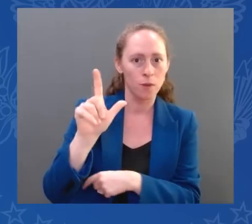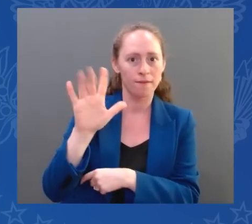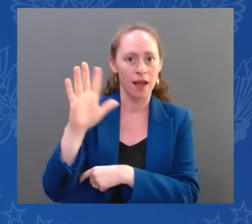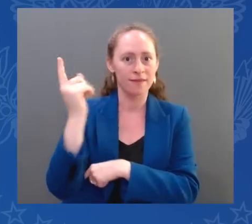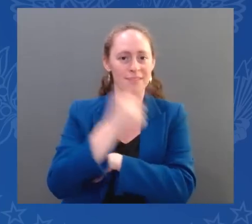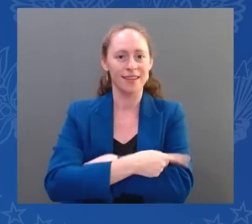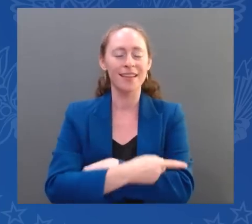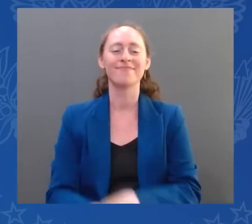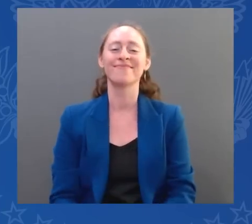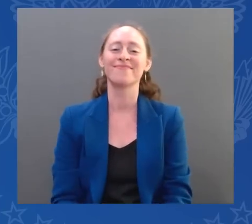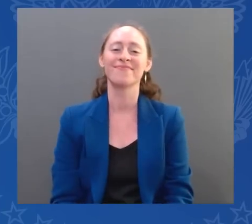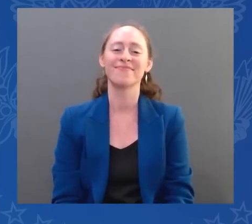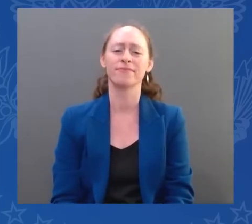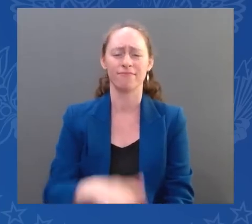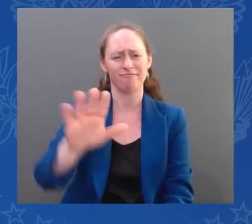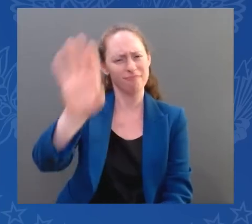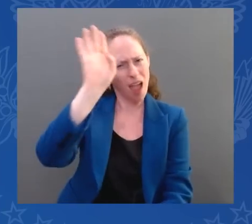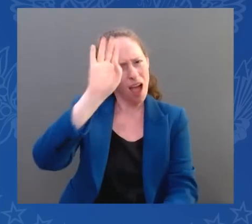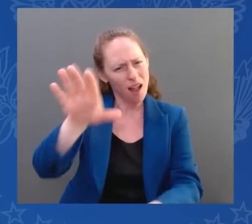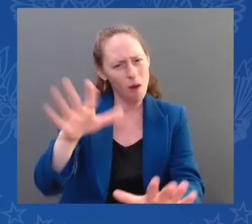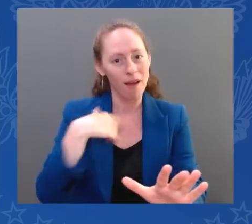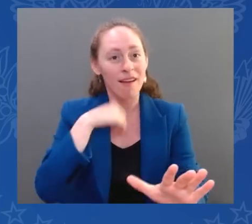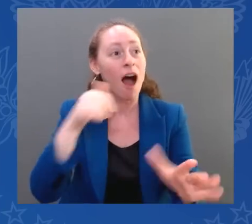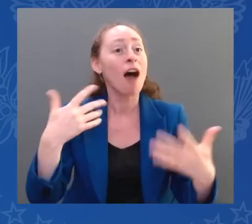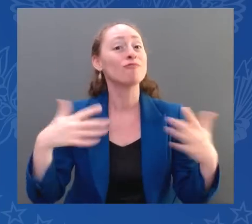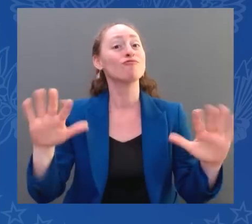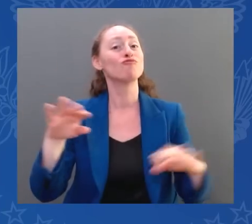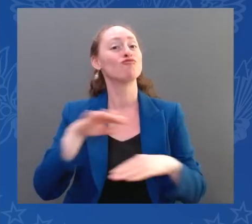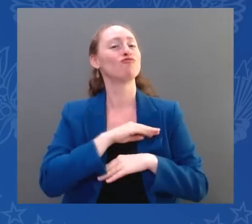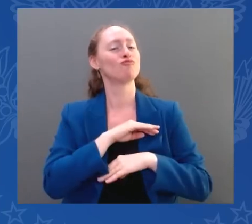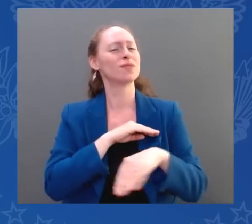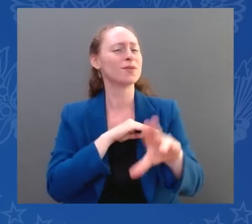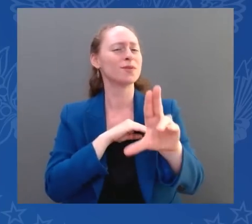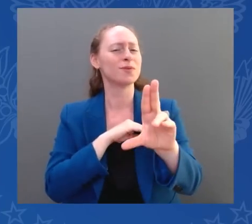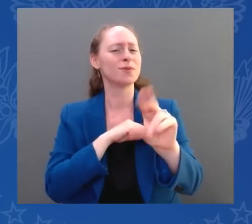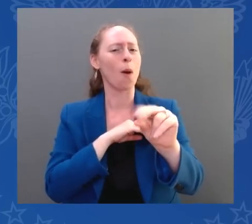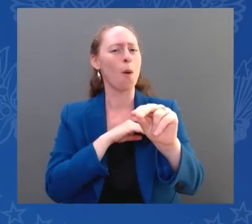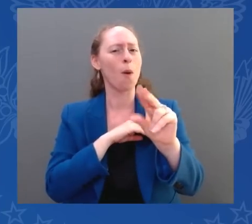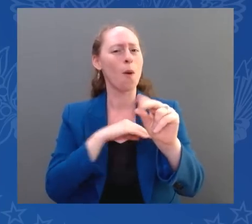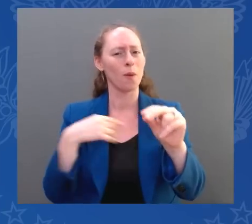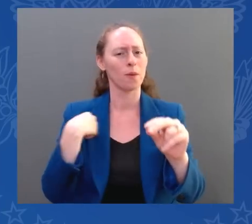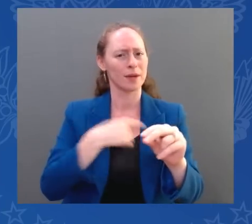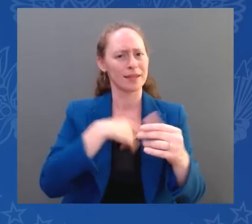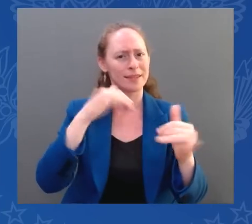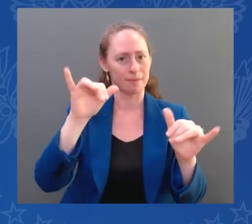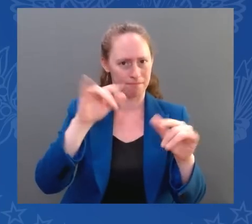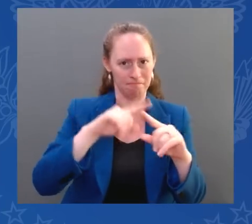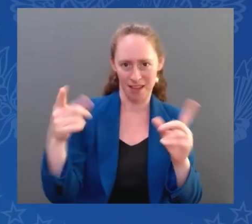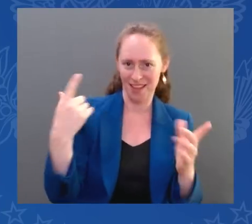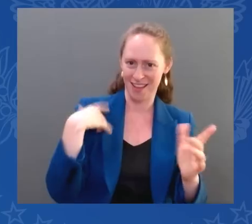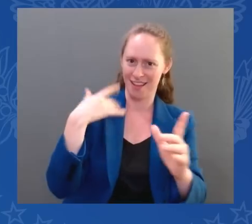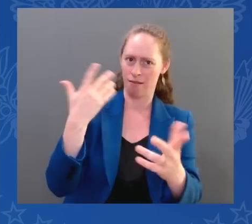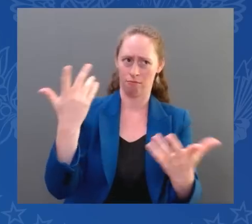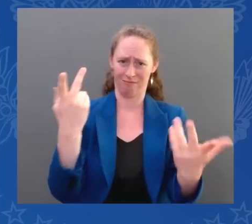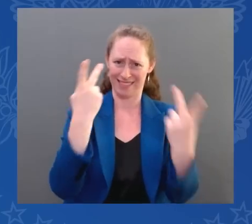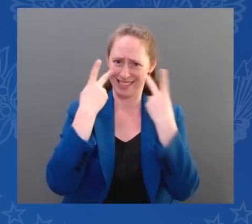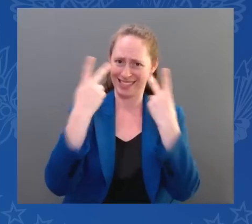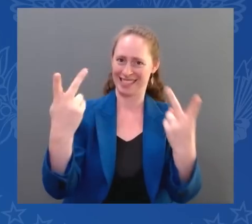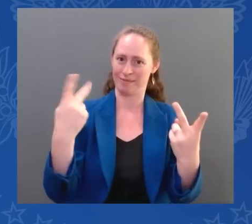But I am suggesting we're making progress. The program is working. Now, with the Vice President, Secretary Becerra,